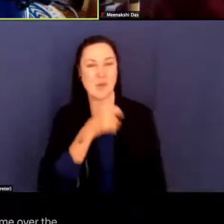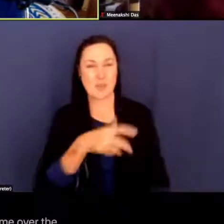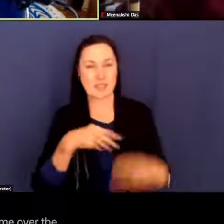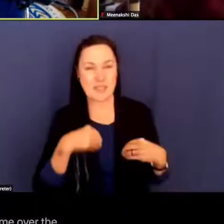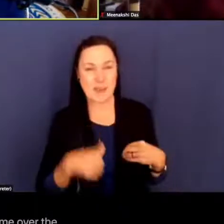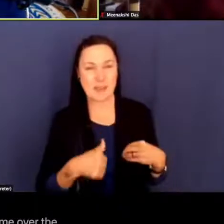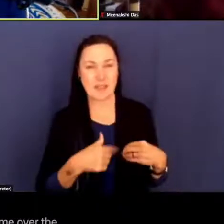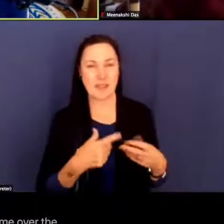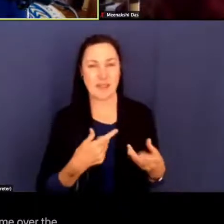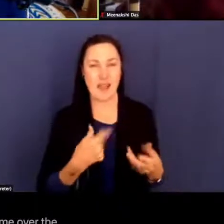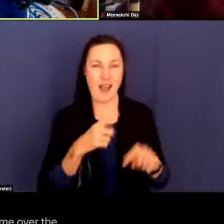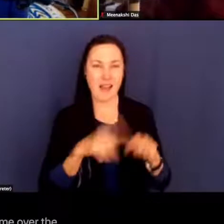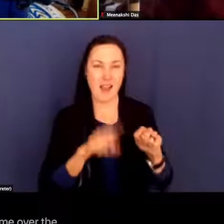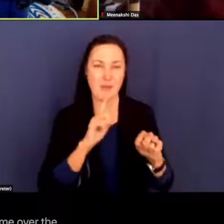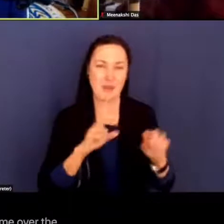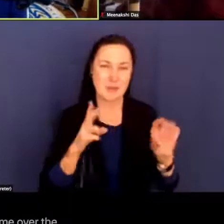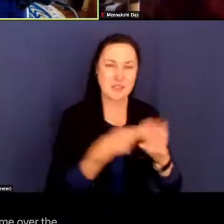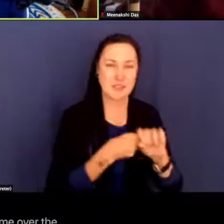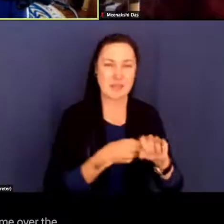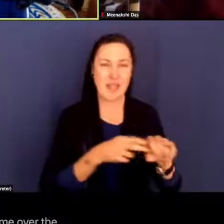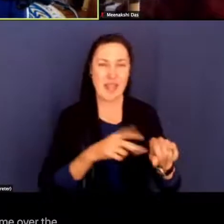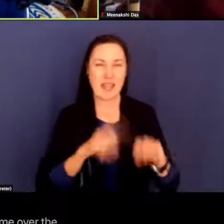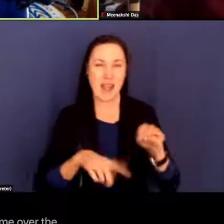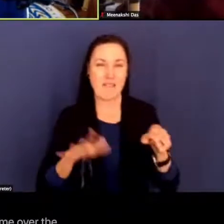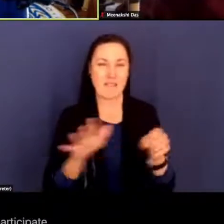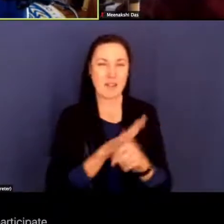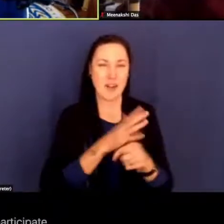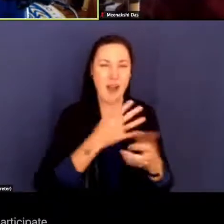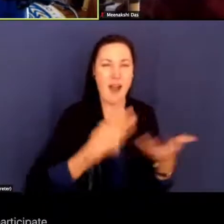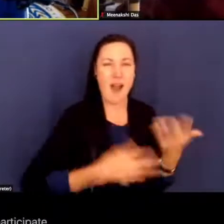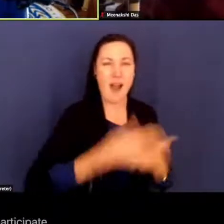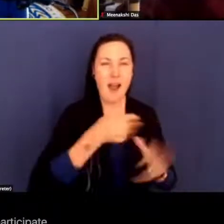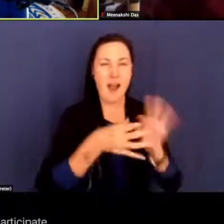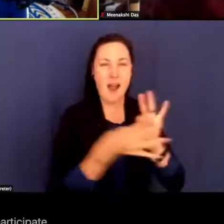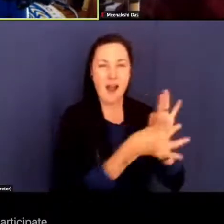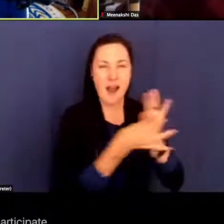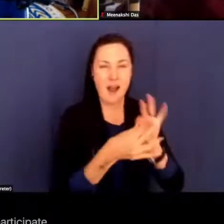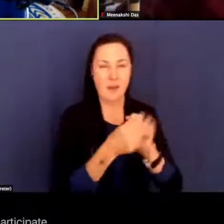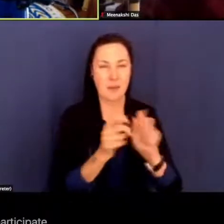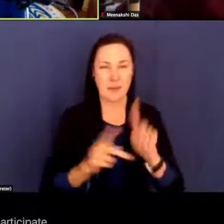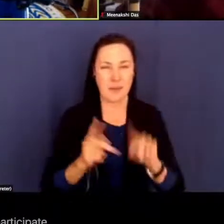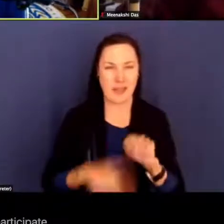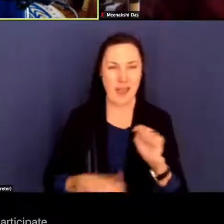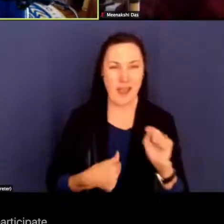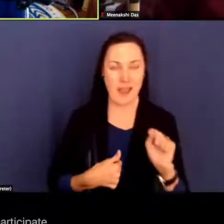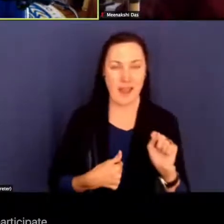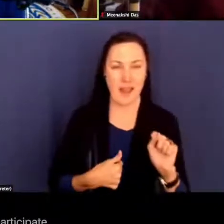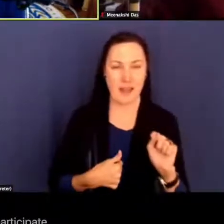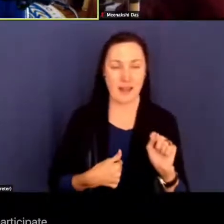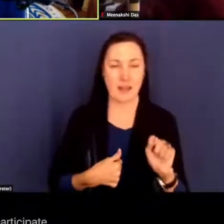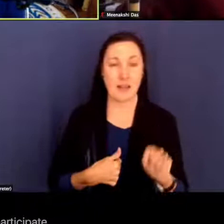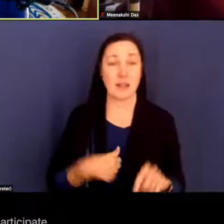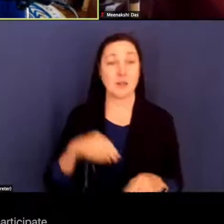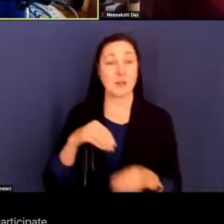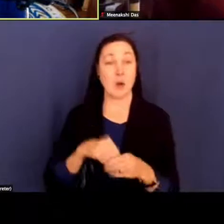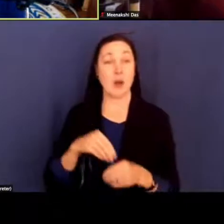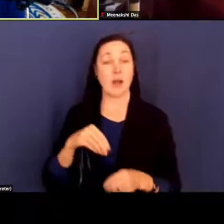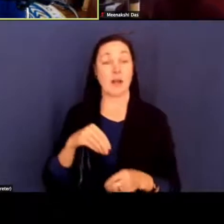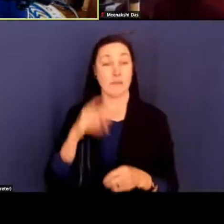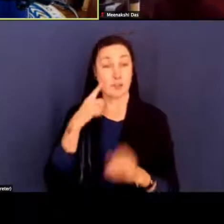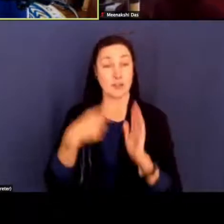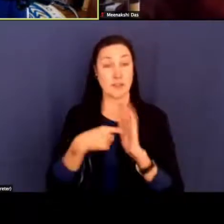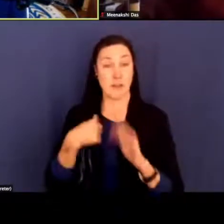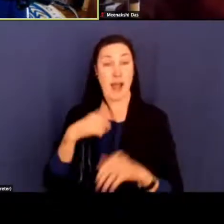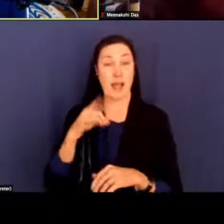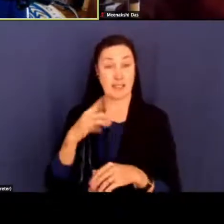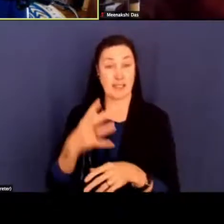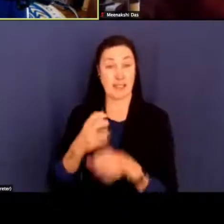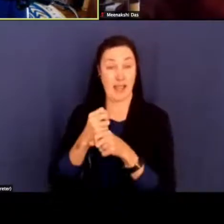So in graduate school I did actually require an ergonomic chair and yes they gave me one but they